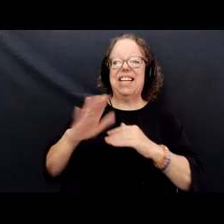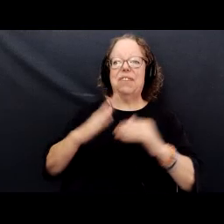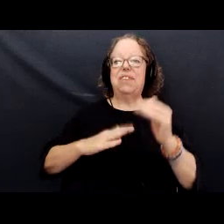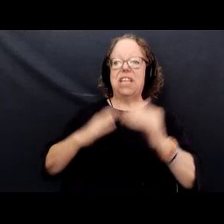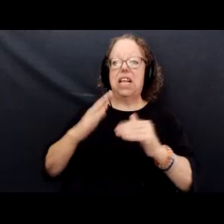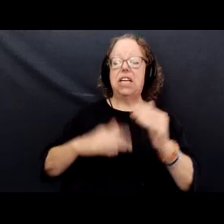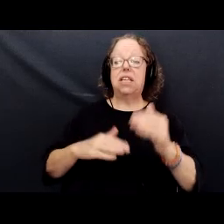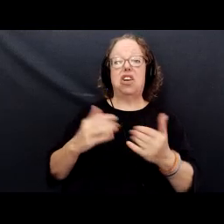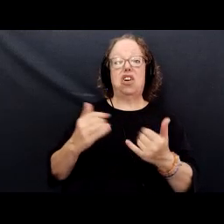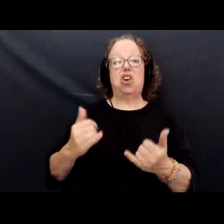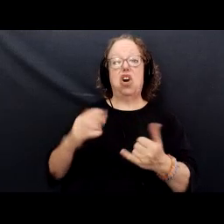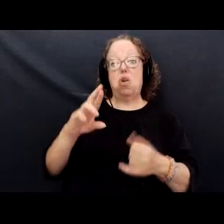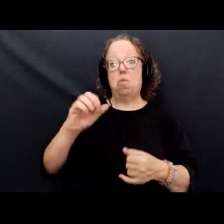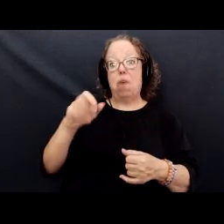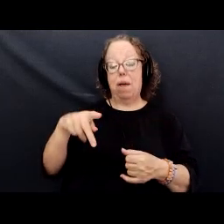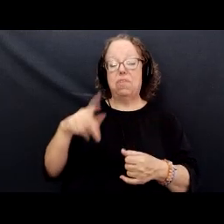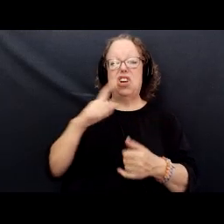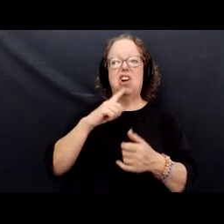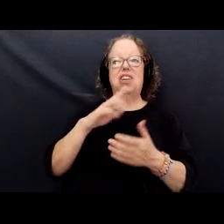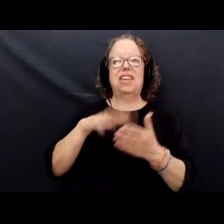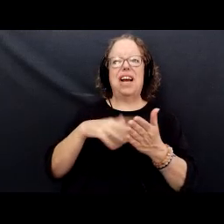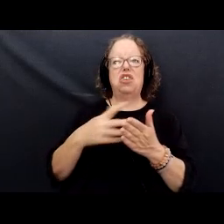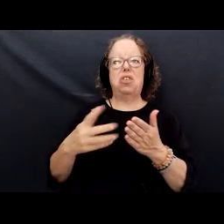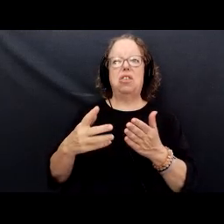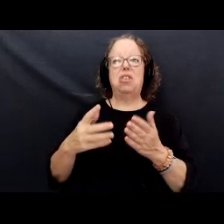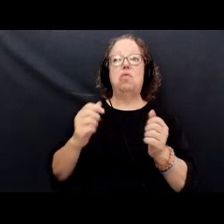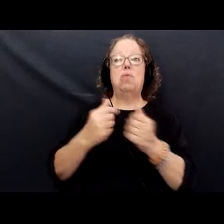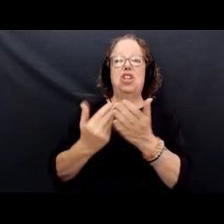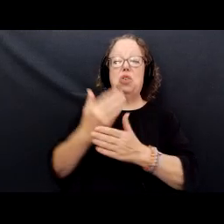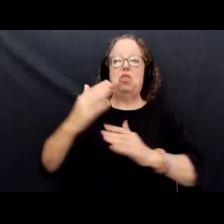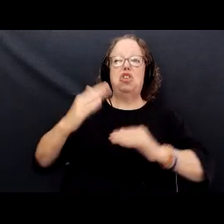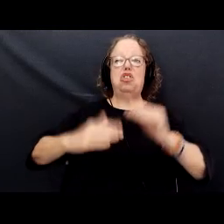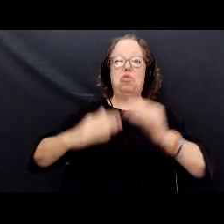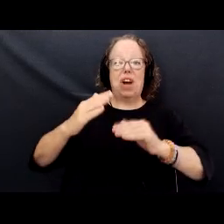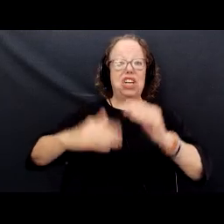Our curb ramps are scheduled along with new construction projects as